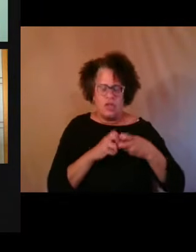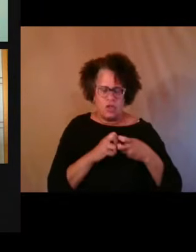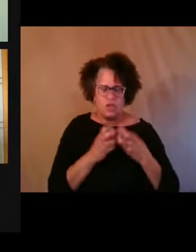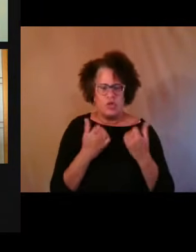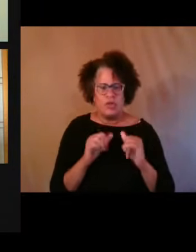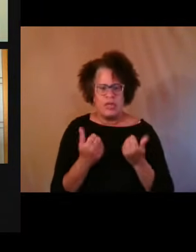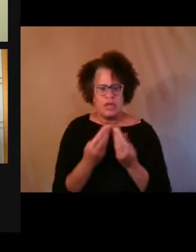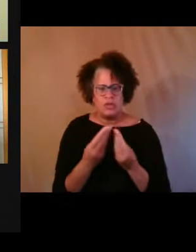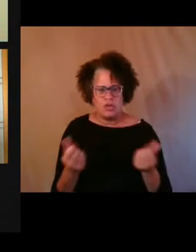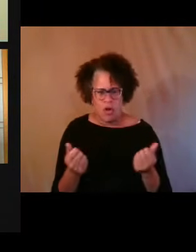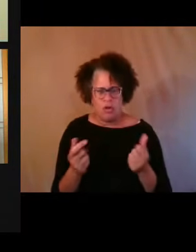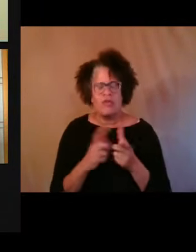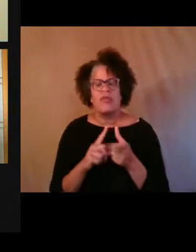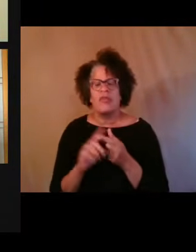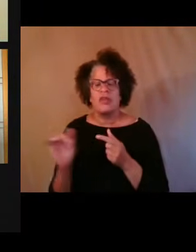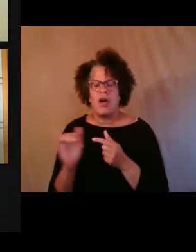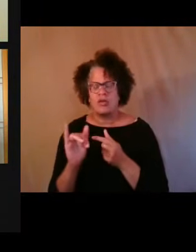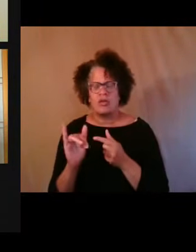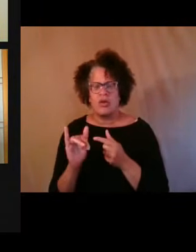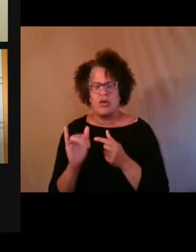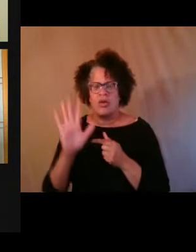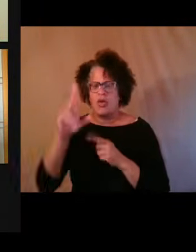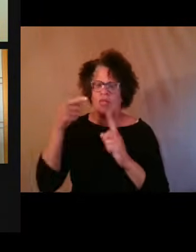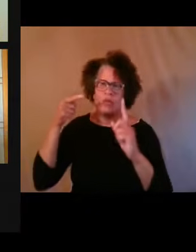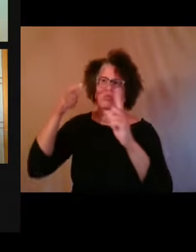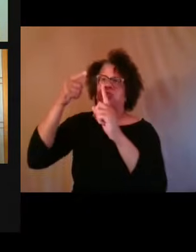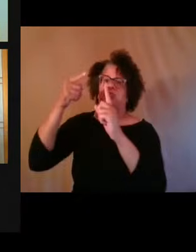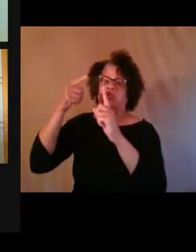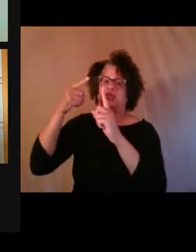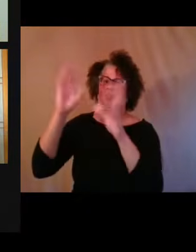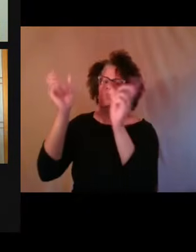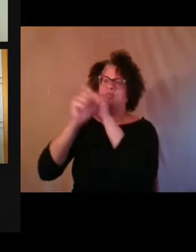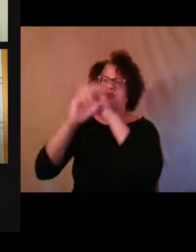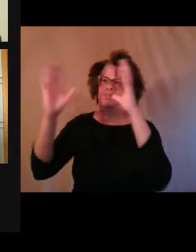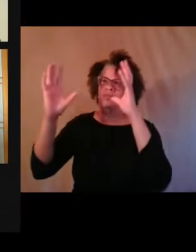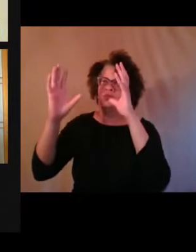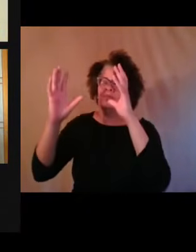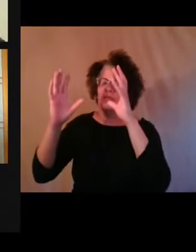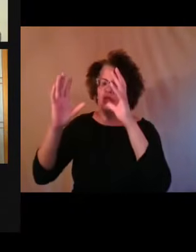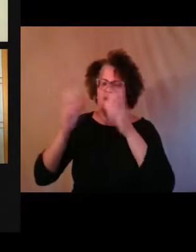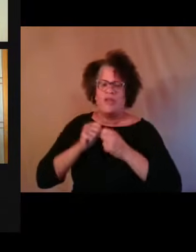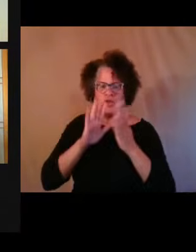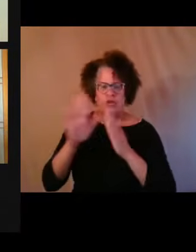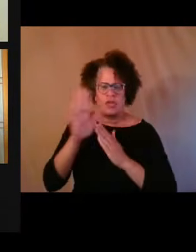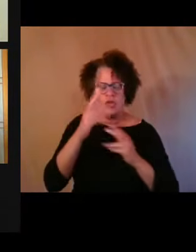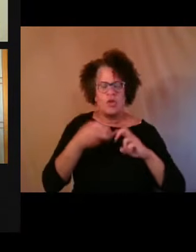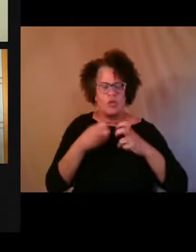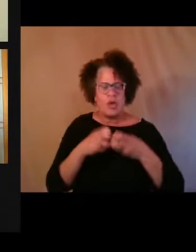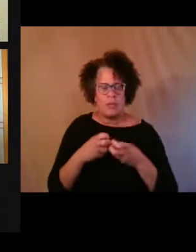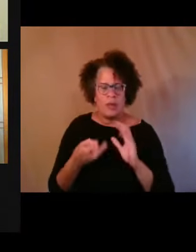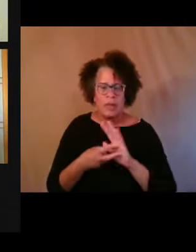and point towards that horizon of addressing the root causes, which has to do with systems,